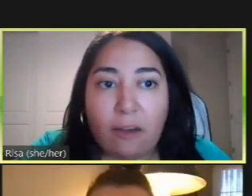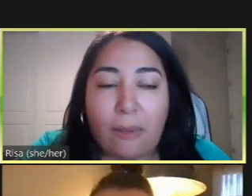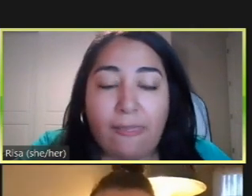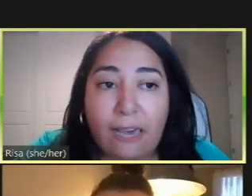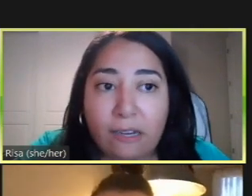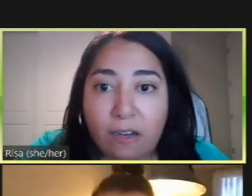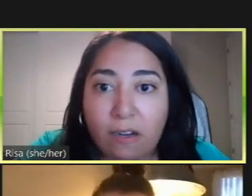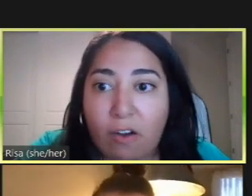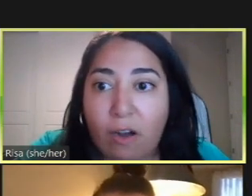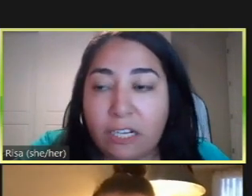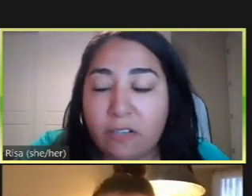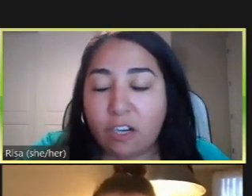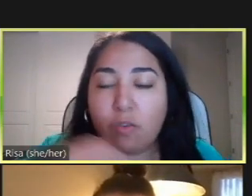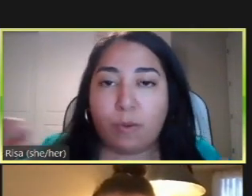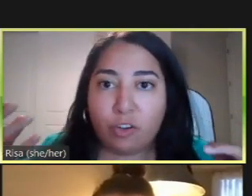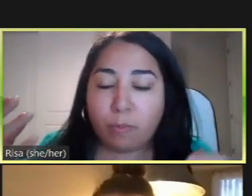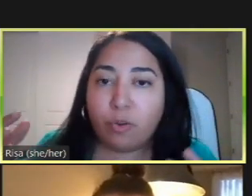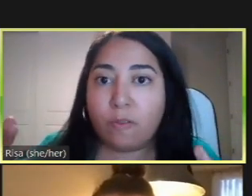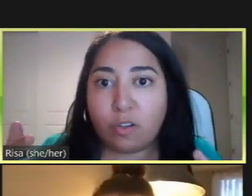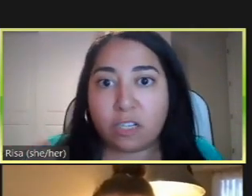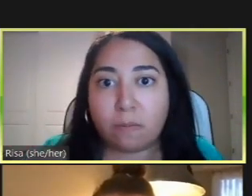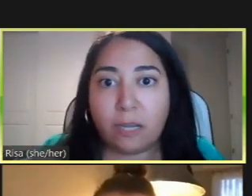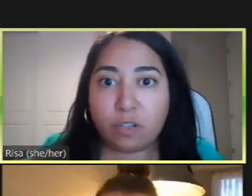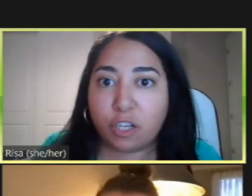And then, a lot of interpreters prefer to be able